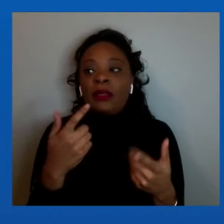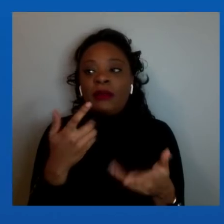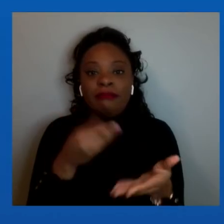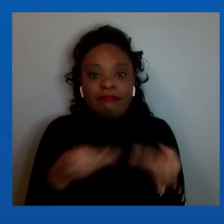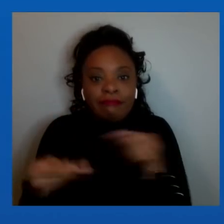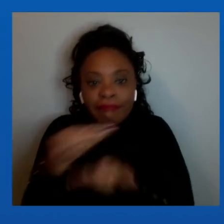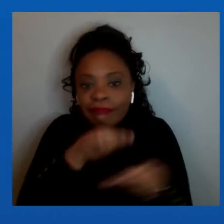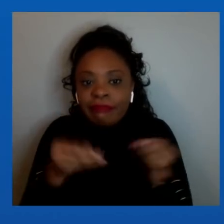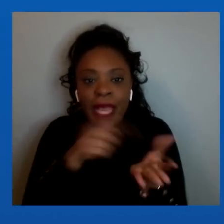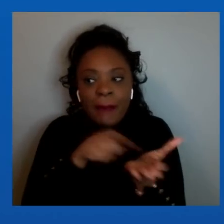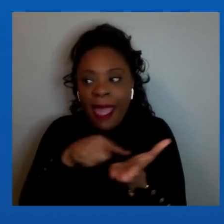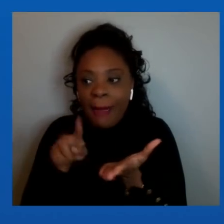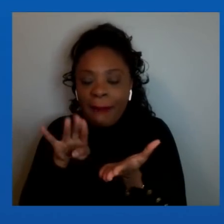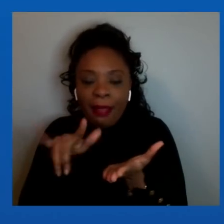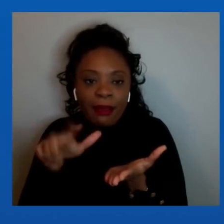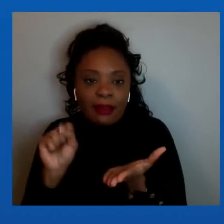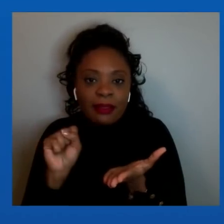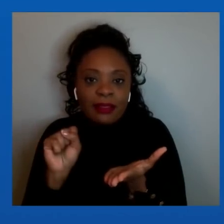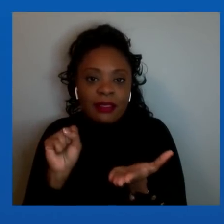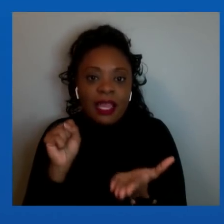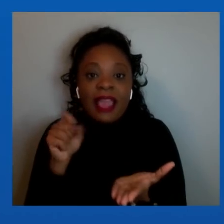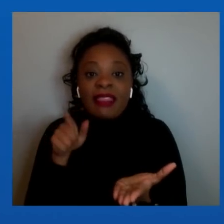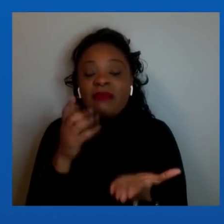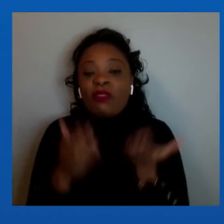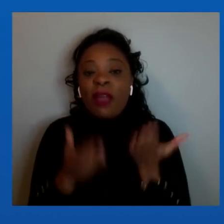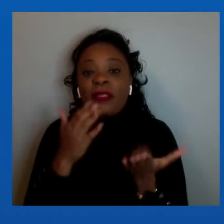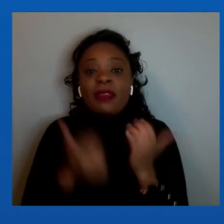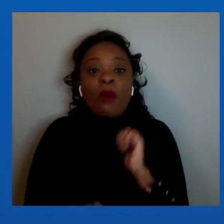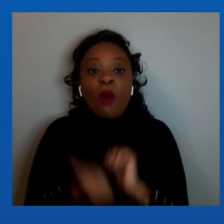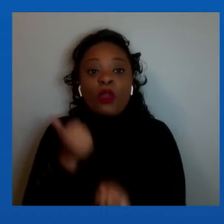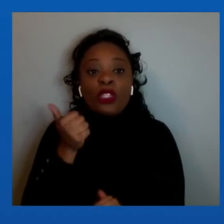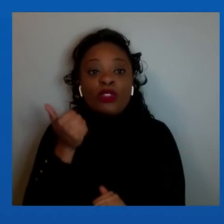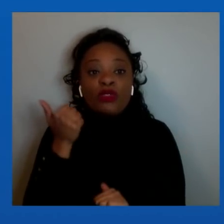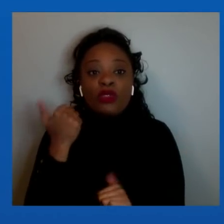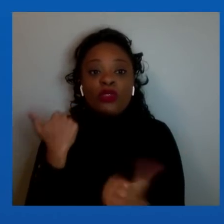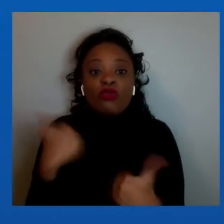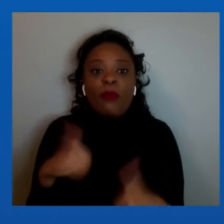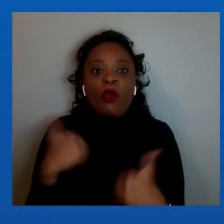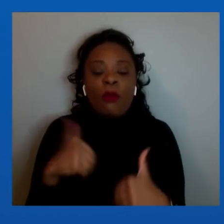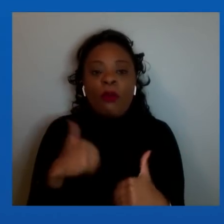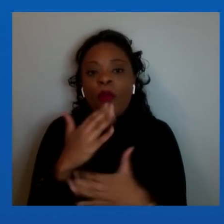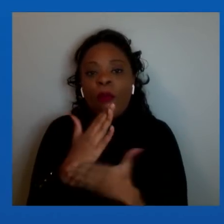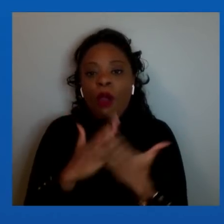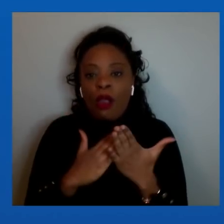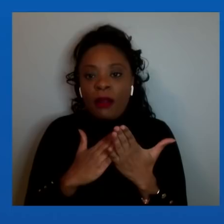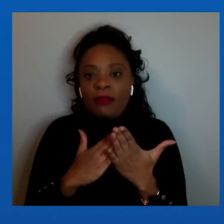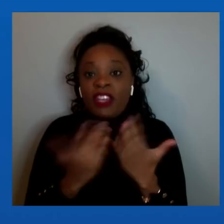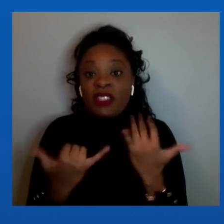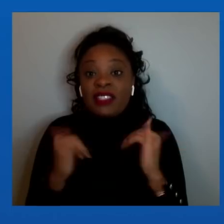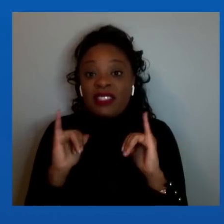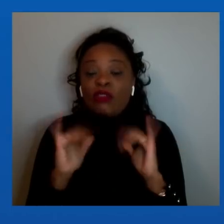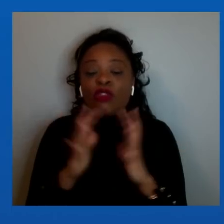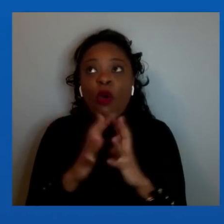And here's perhaps the most remarkable part there's still so much money on the table.